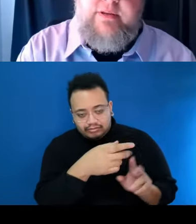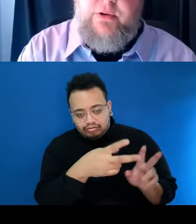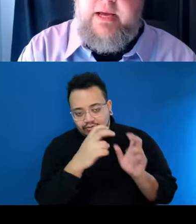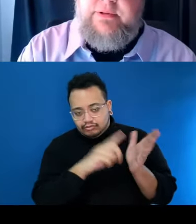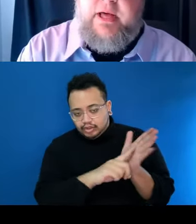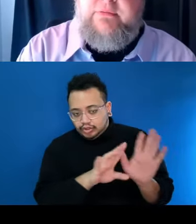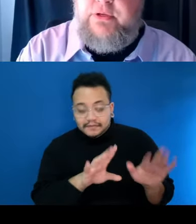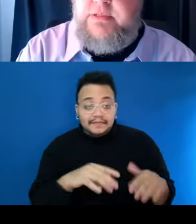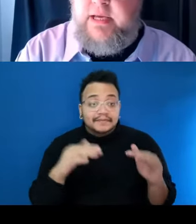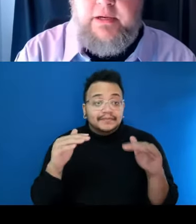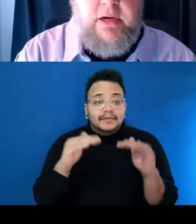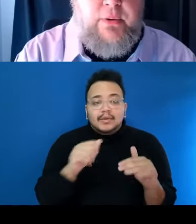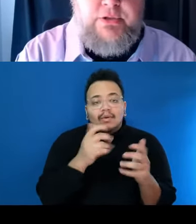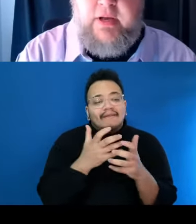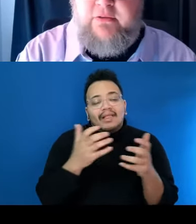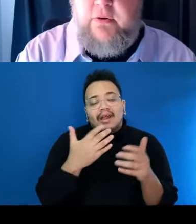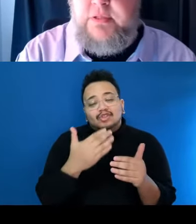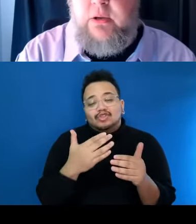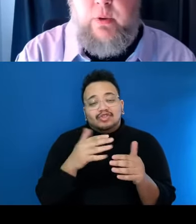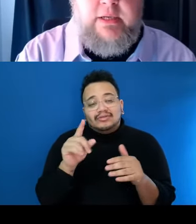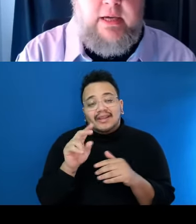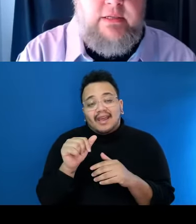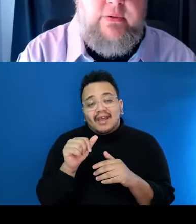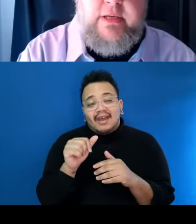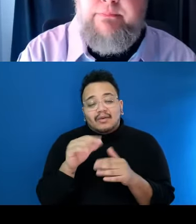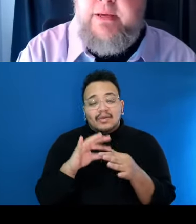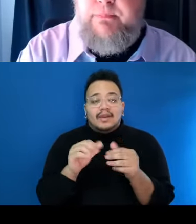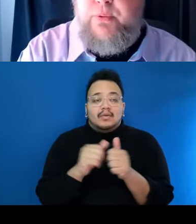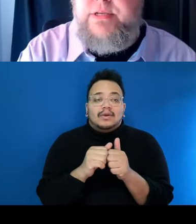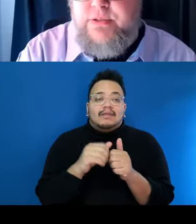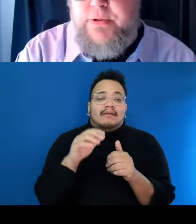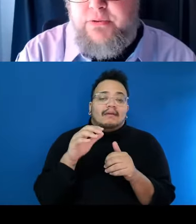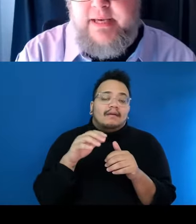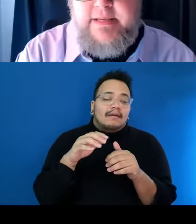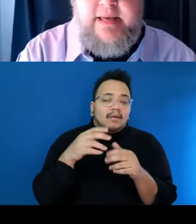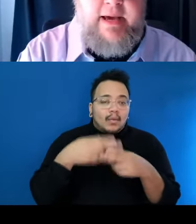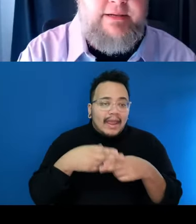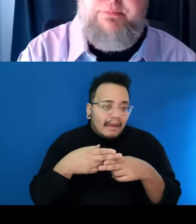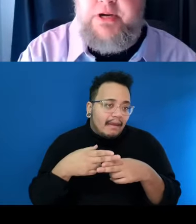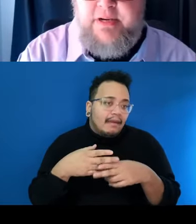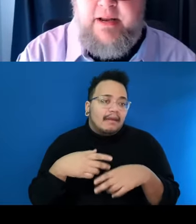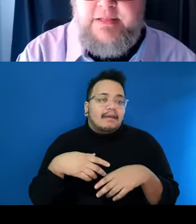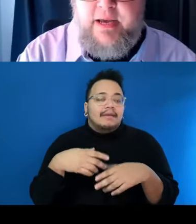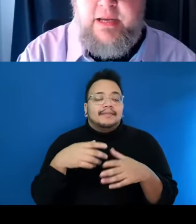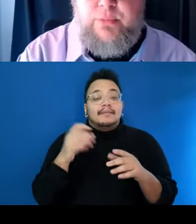we don't have a lot of good data around trans folks and weight and activity, but we do know things that depression and anxiety,